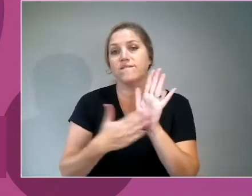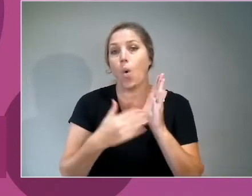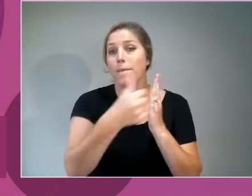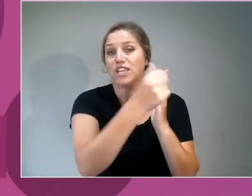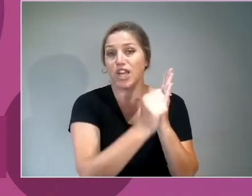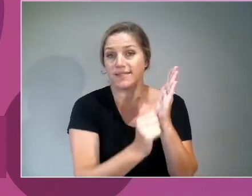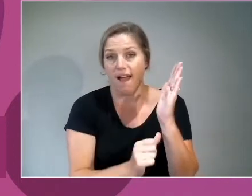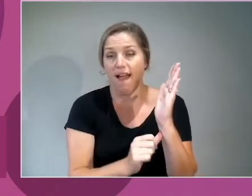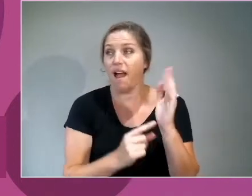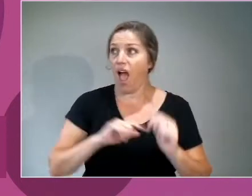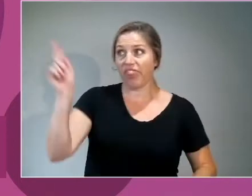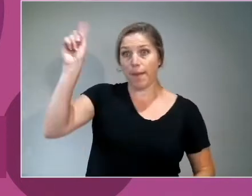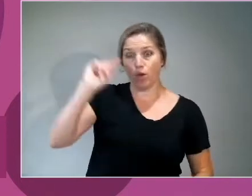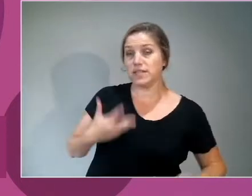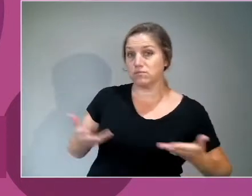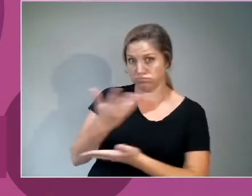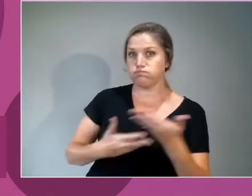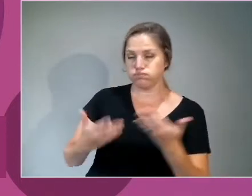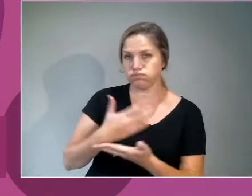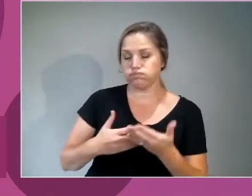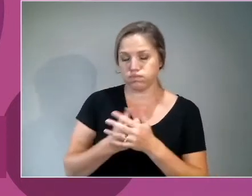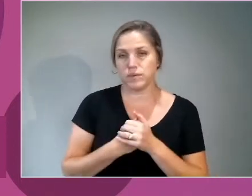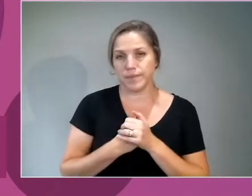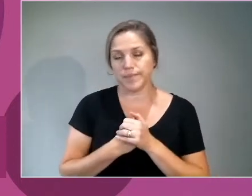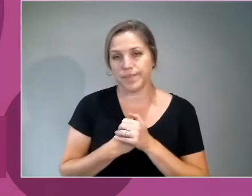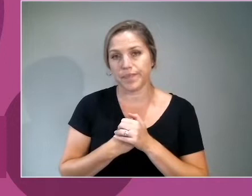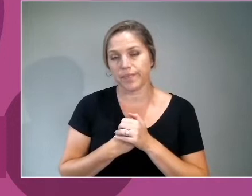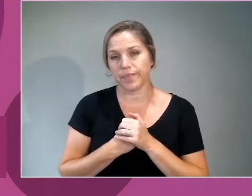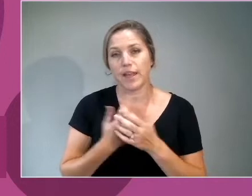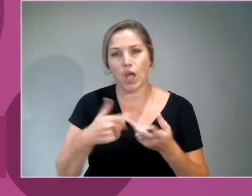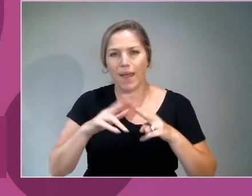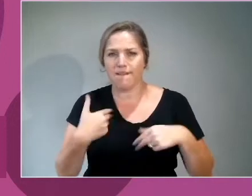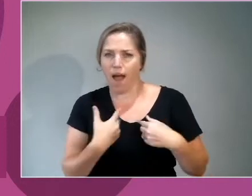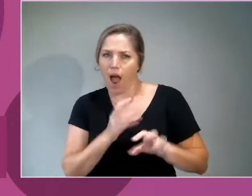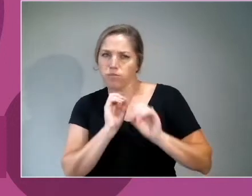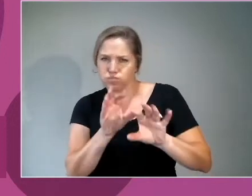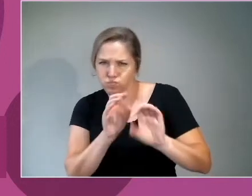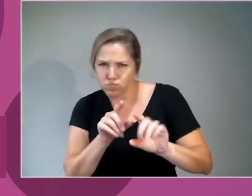So perhaps if I contextualise it, you can best see how you may be able to fit into it? And Adrian,